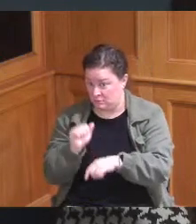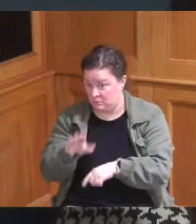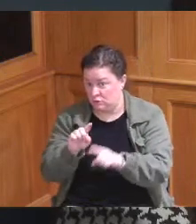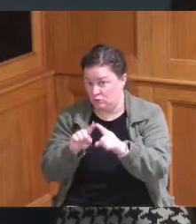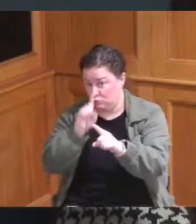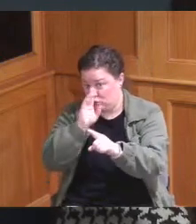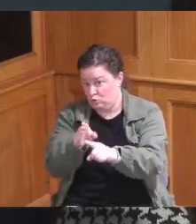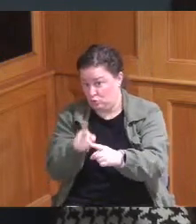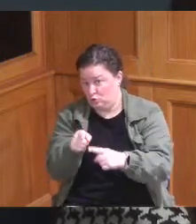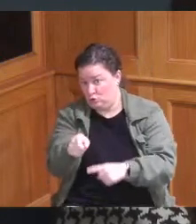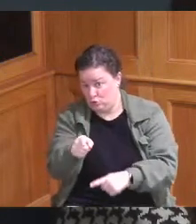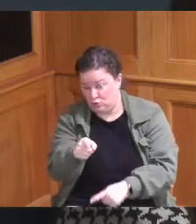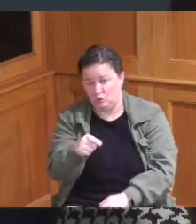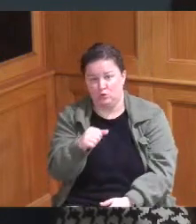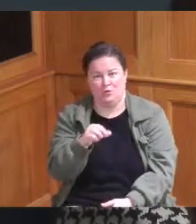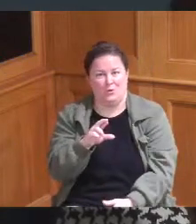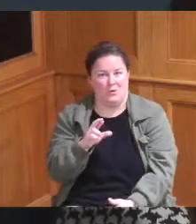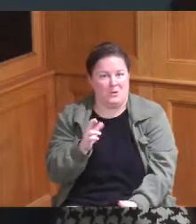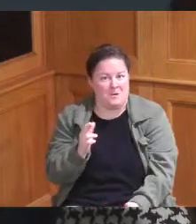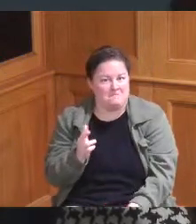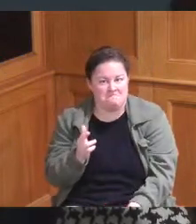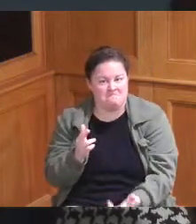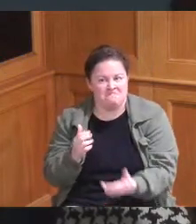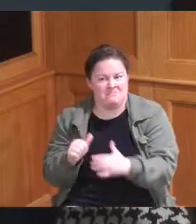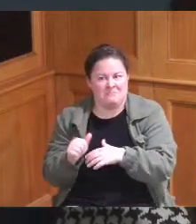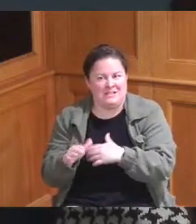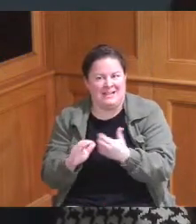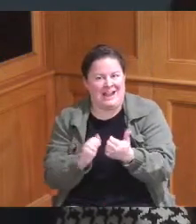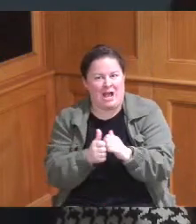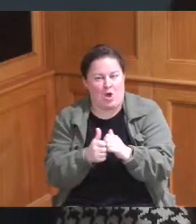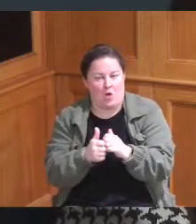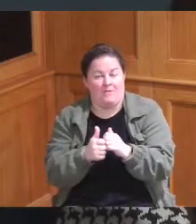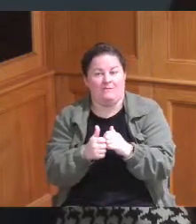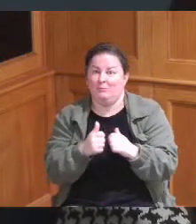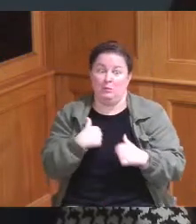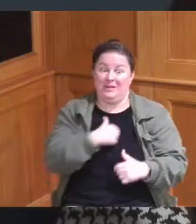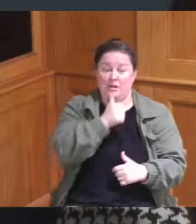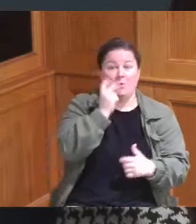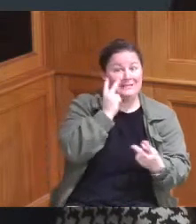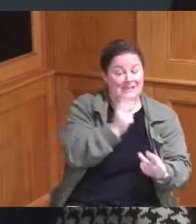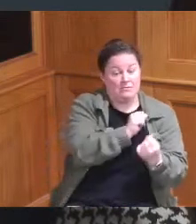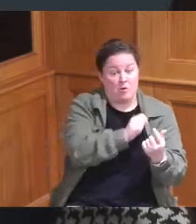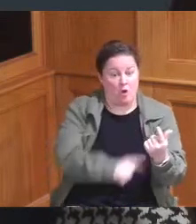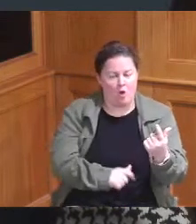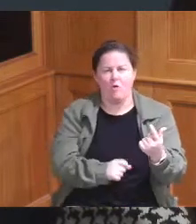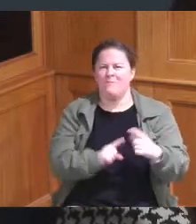because we don't see them all but I'm just so excited and so you guys are doing a little bit